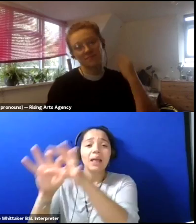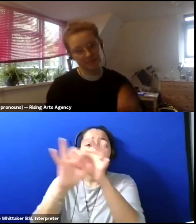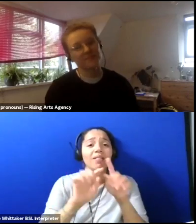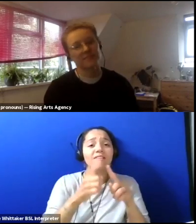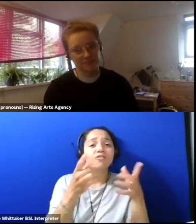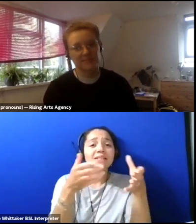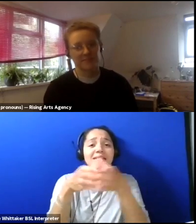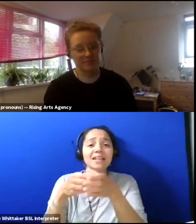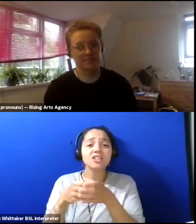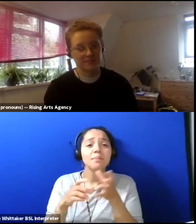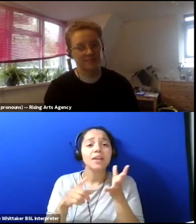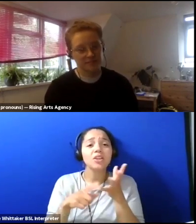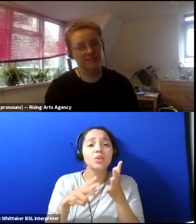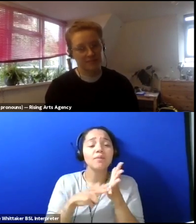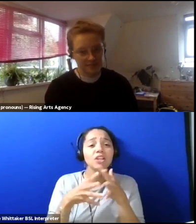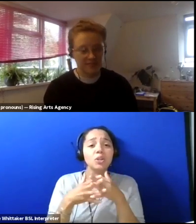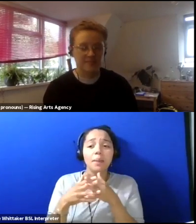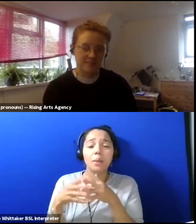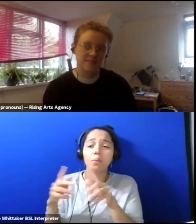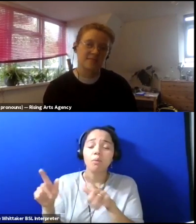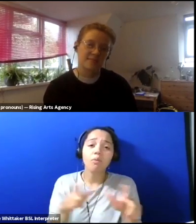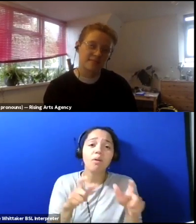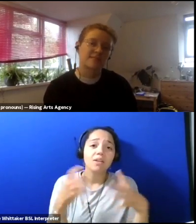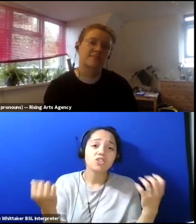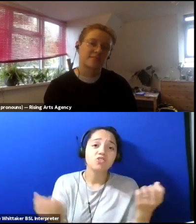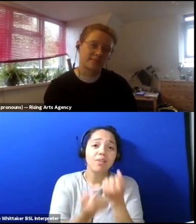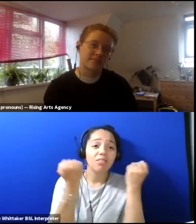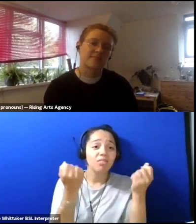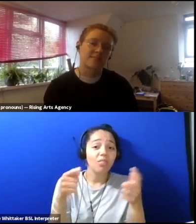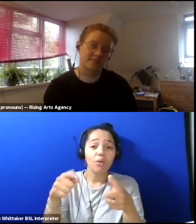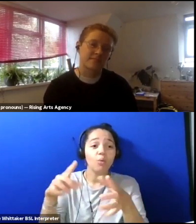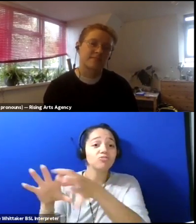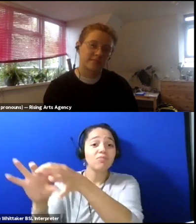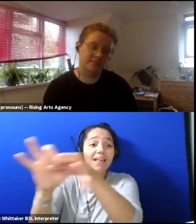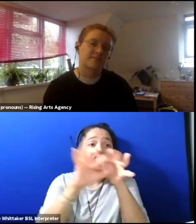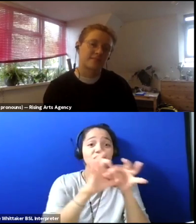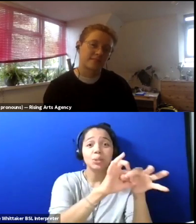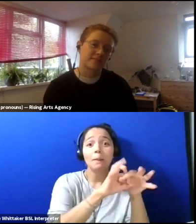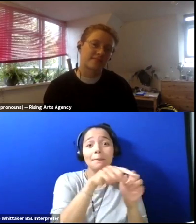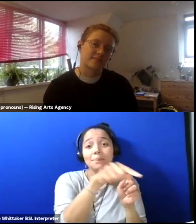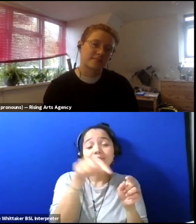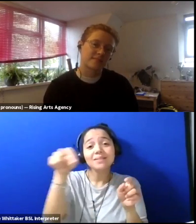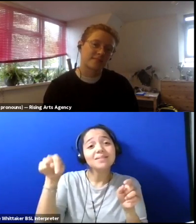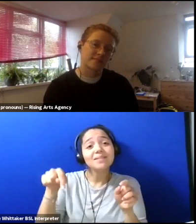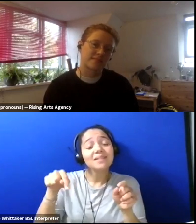and UVW Main and continuing to strengthen those relationships. Yeah.